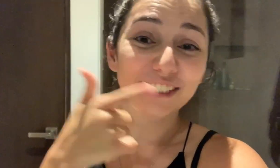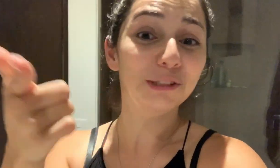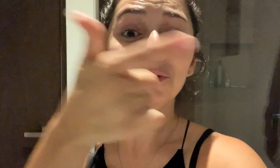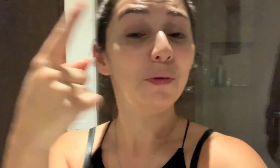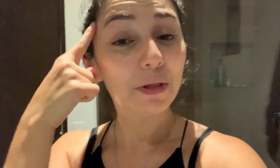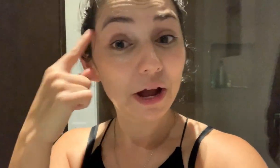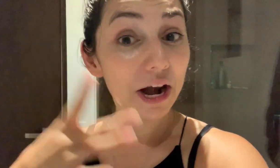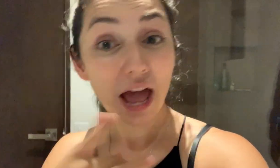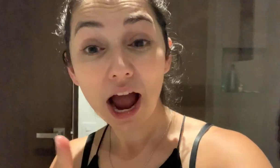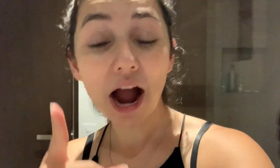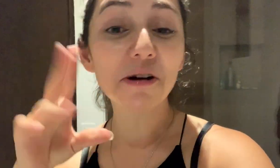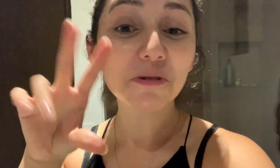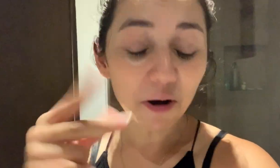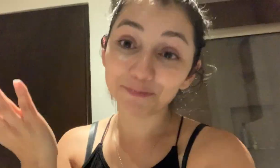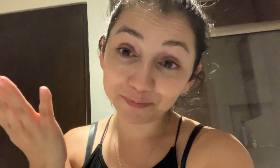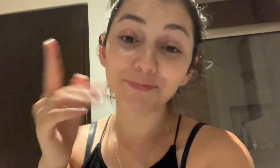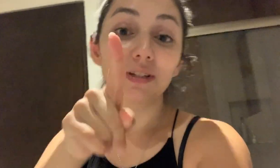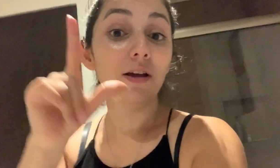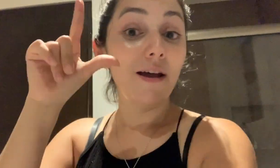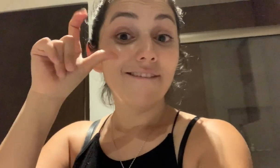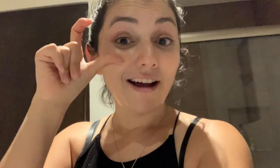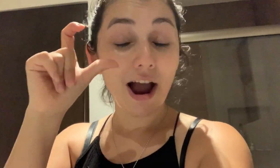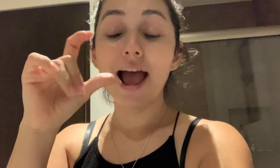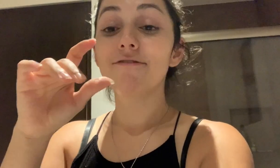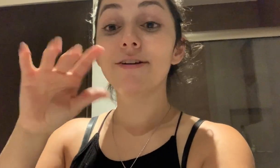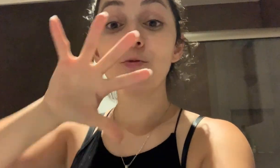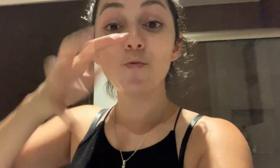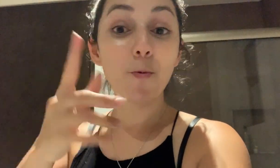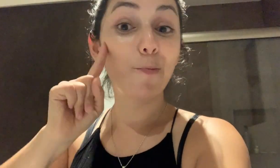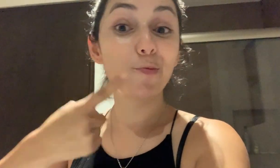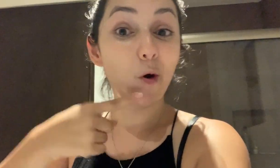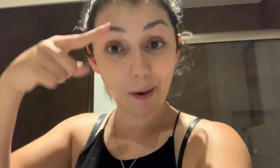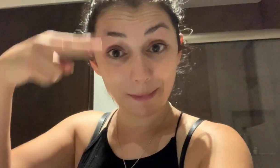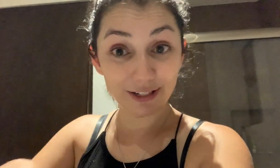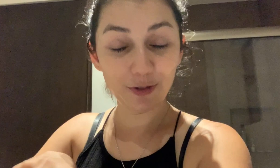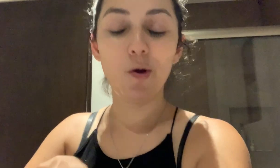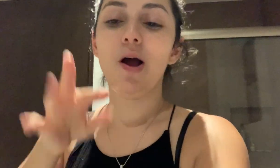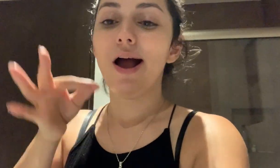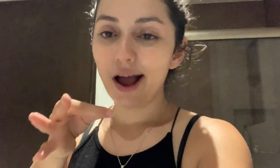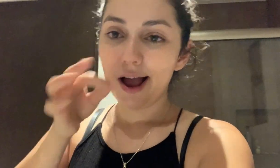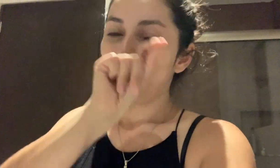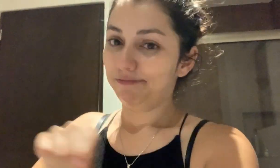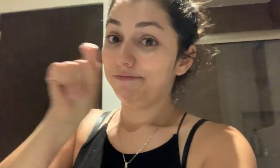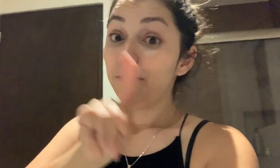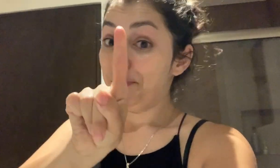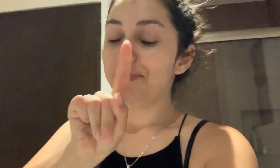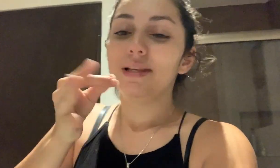what do you think? would you like for me to try vlog sometimes? or do you not like vlogs? And regarding about Deaf Mexican photography group, it didn't cancel, so